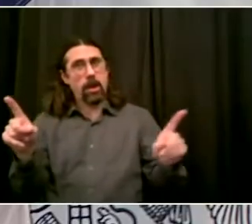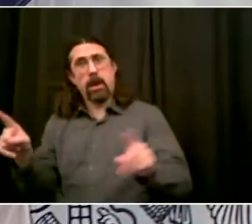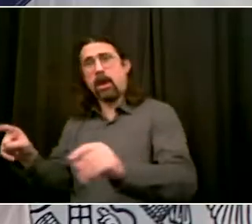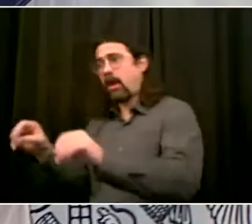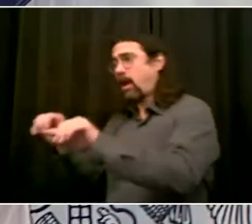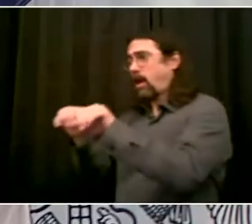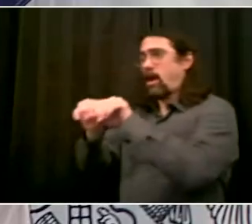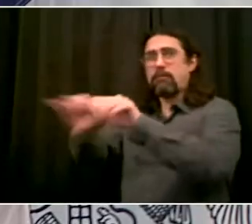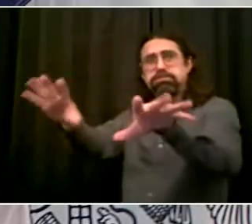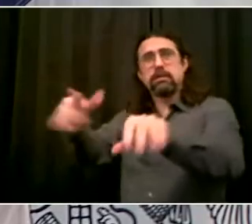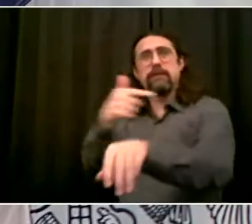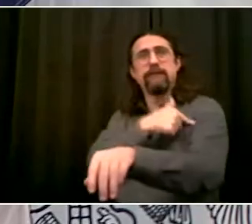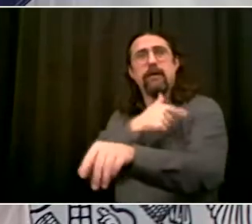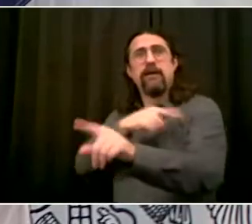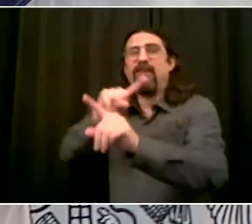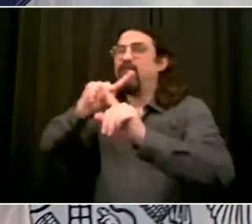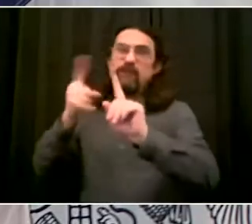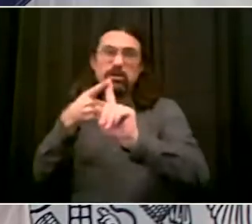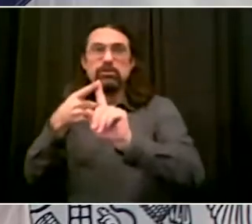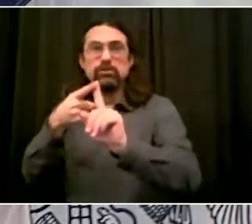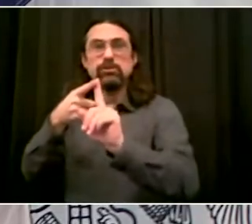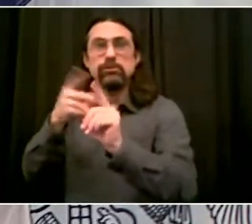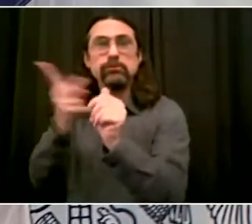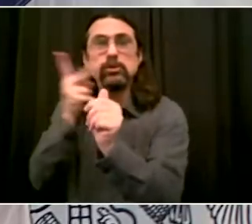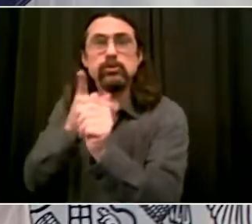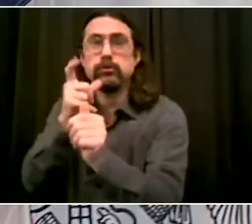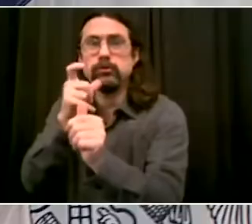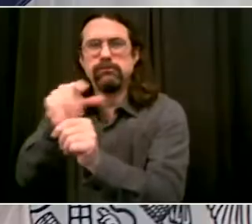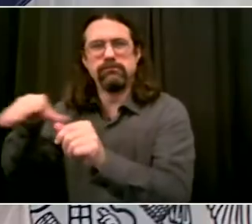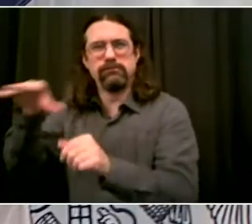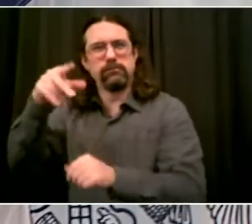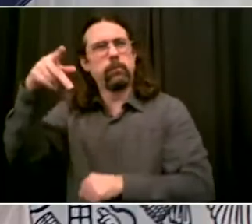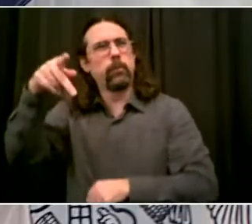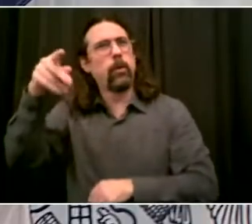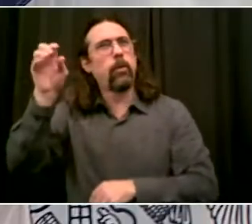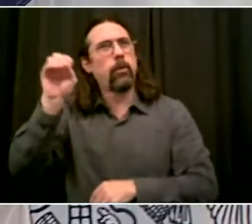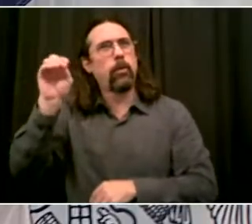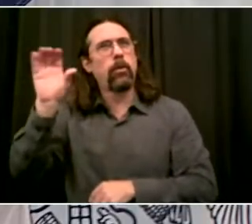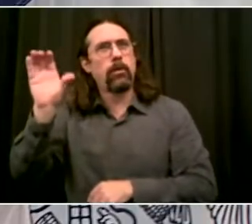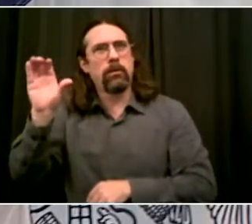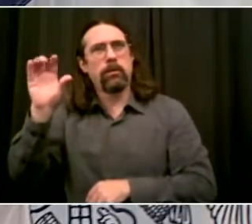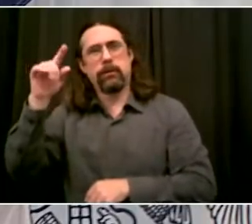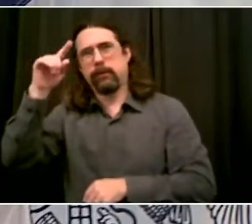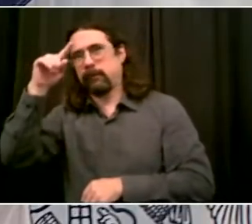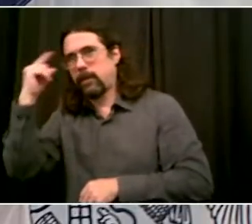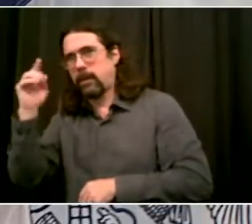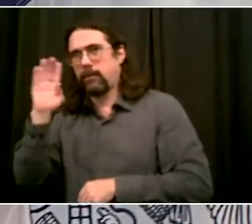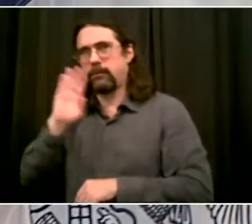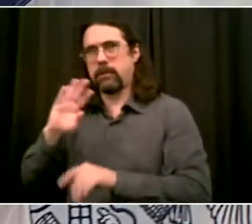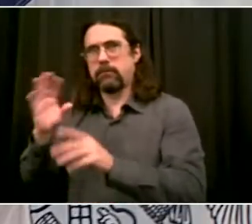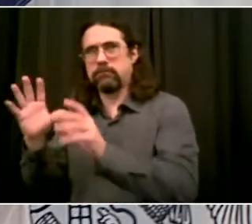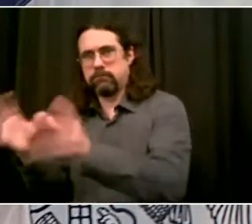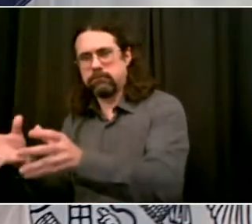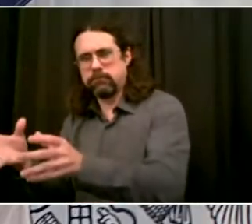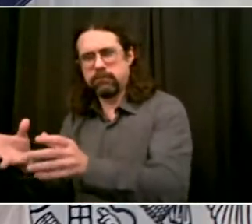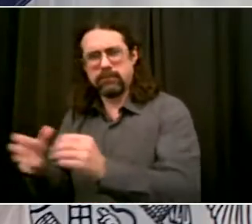IMPORTANT THAT WE LOOK AT DISPARATE AND BIAS THROUGHOUT ALL ASPECTS OF SOOCIETTY,